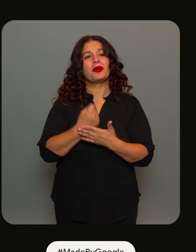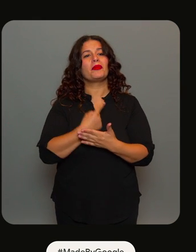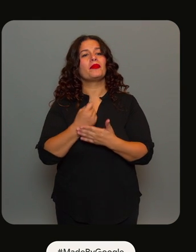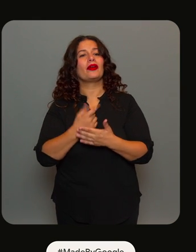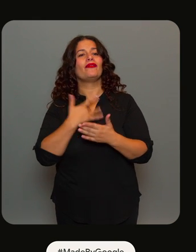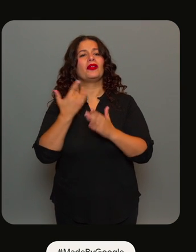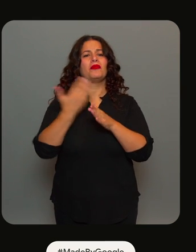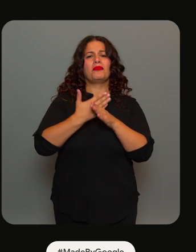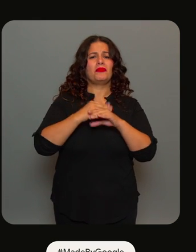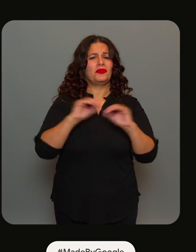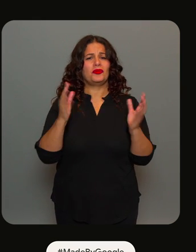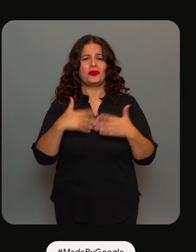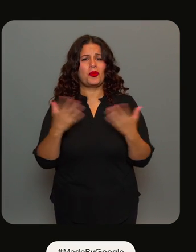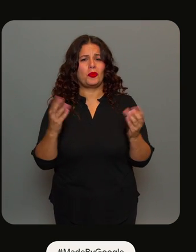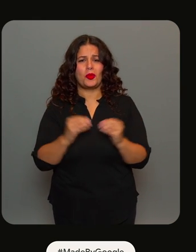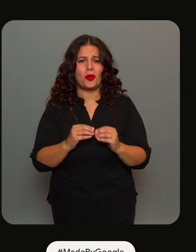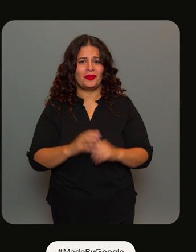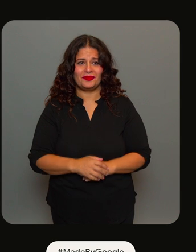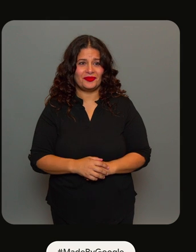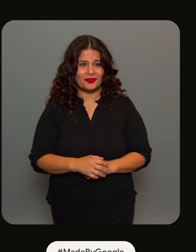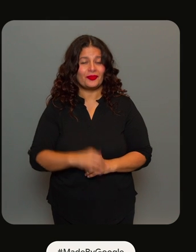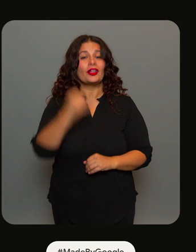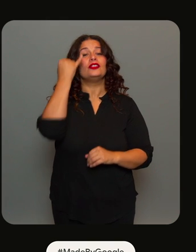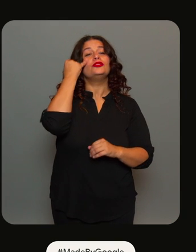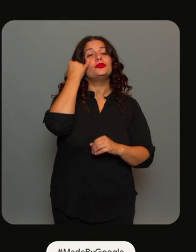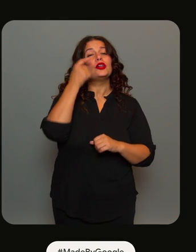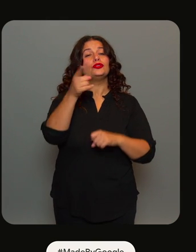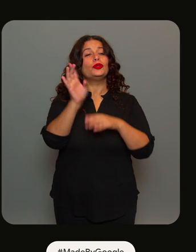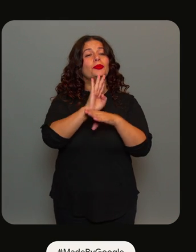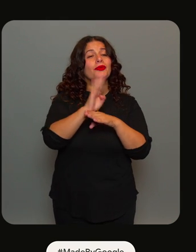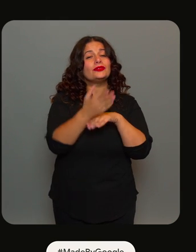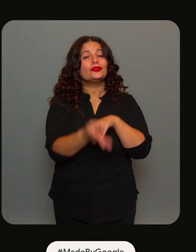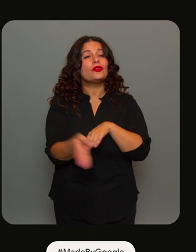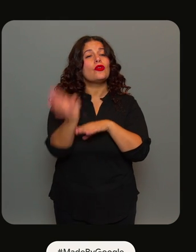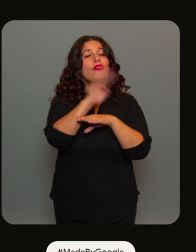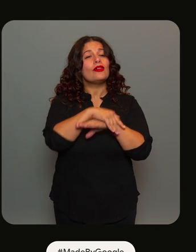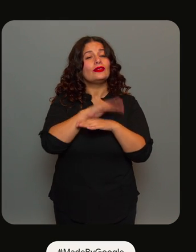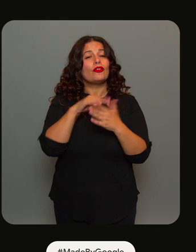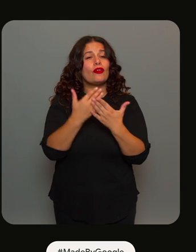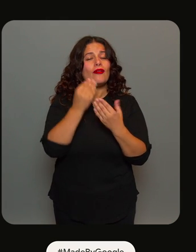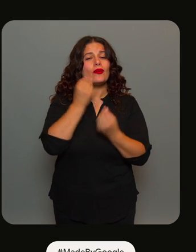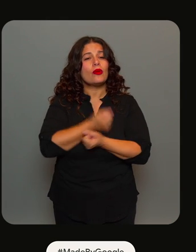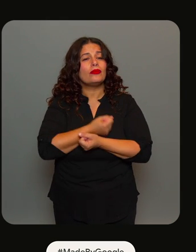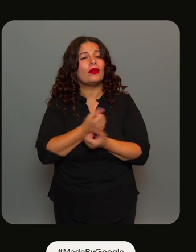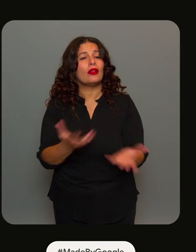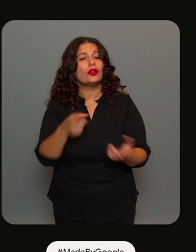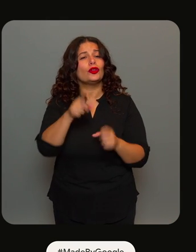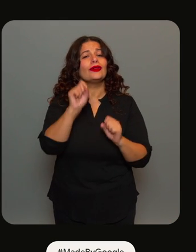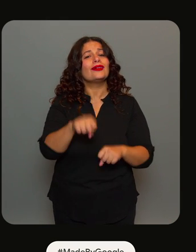And at the end of a long day, just say, "Hey Google, turn on relaxation time."